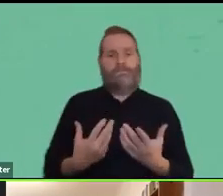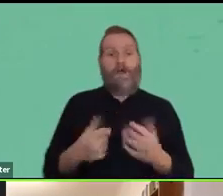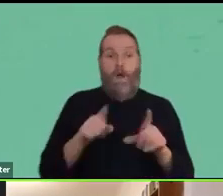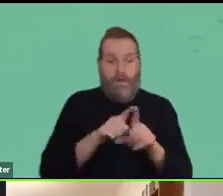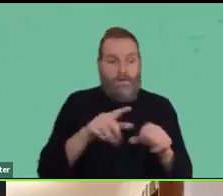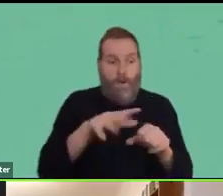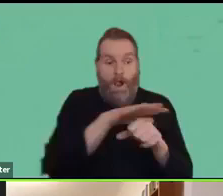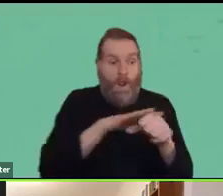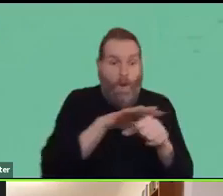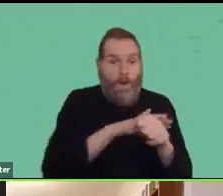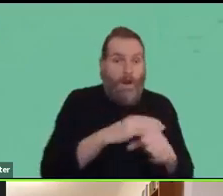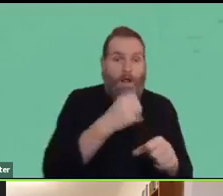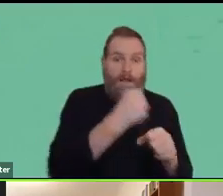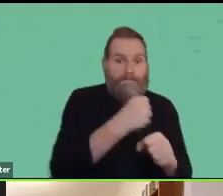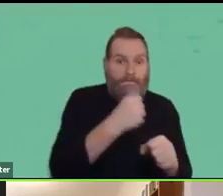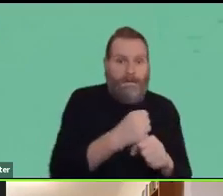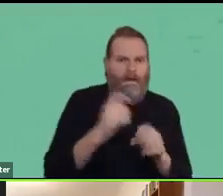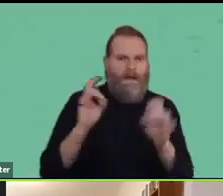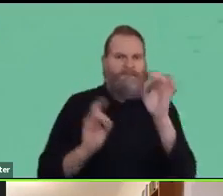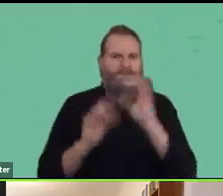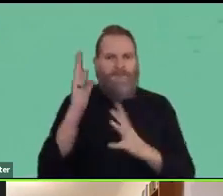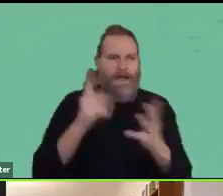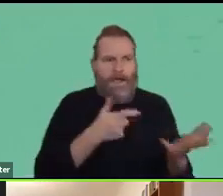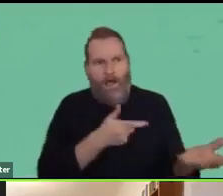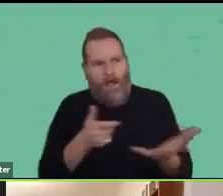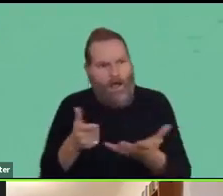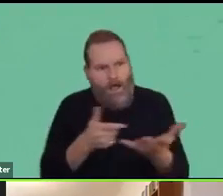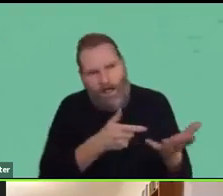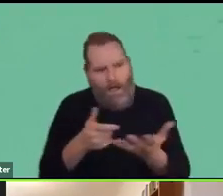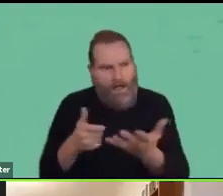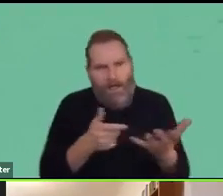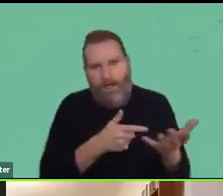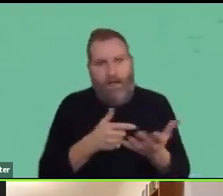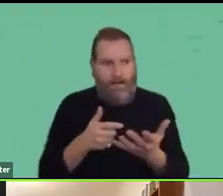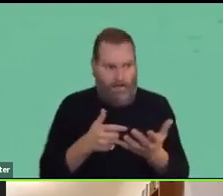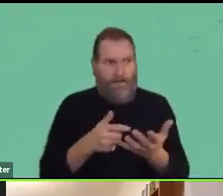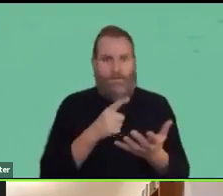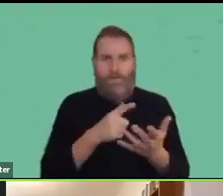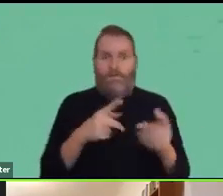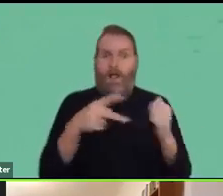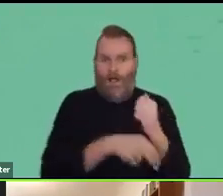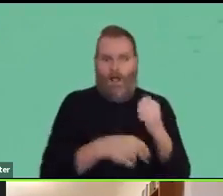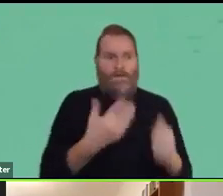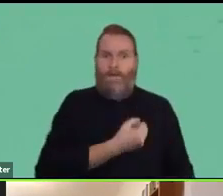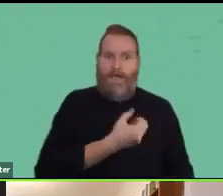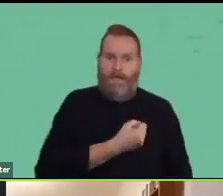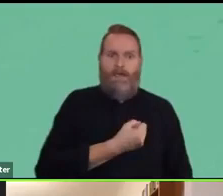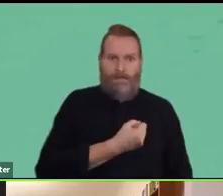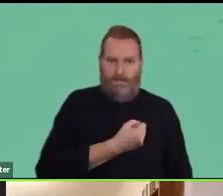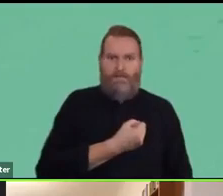firefighters, people who have kept this country like our members have, ticking over and delivering